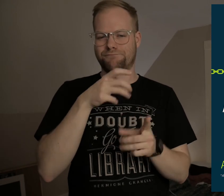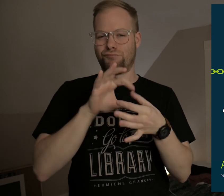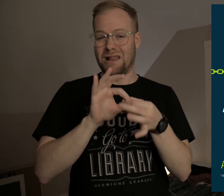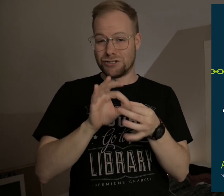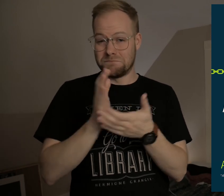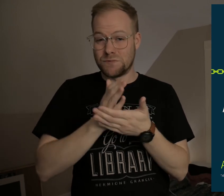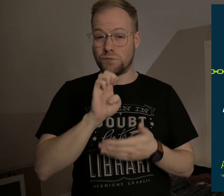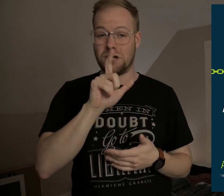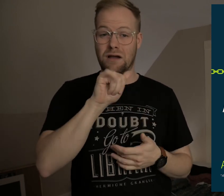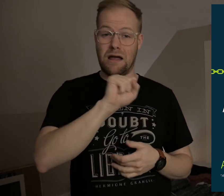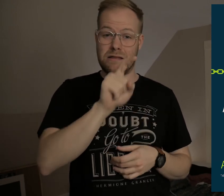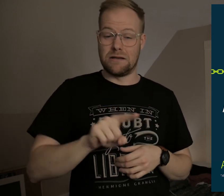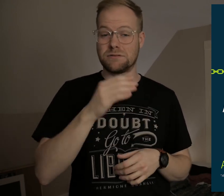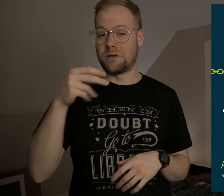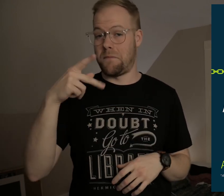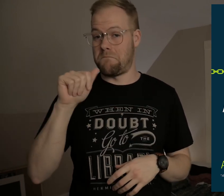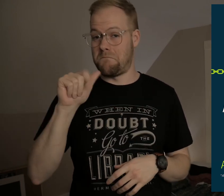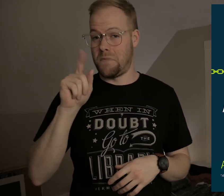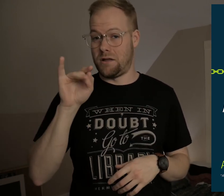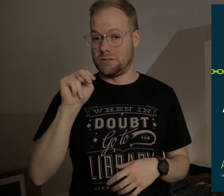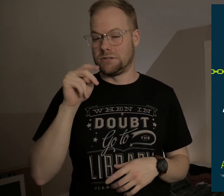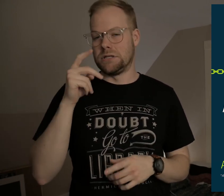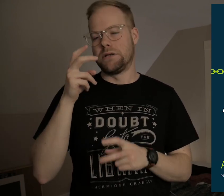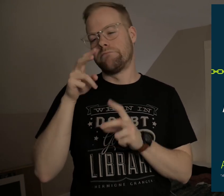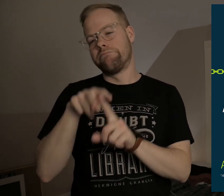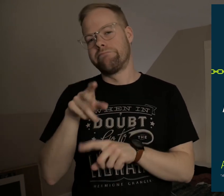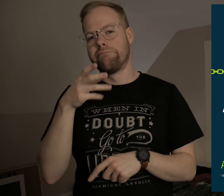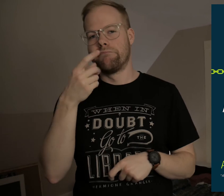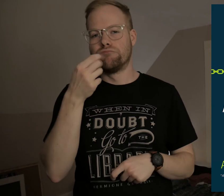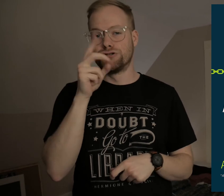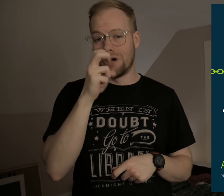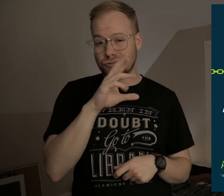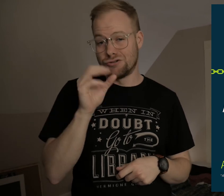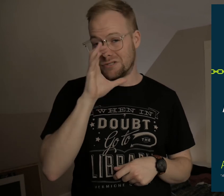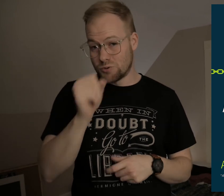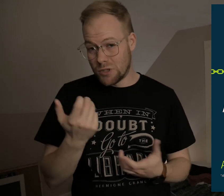relationship between Eliasz and Paladin regarding gender and sexuality.